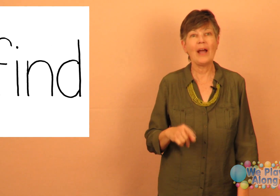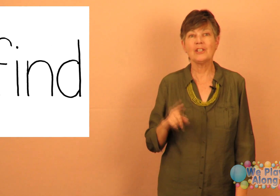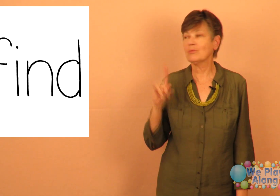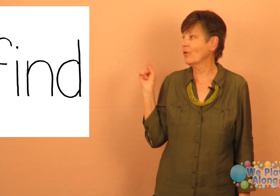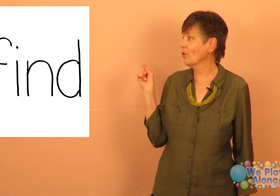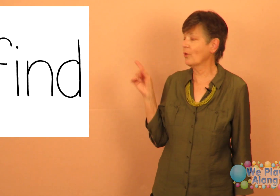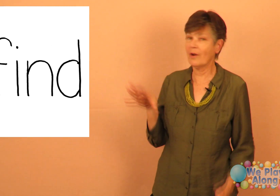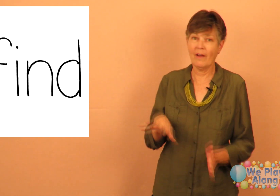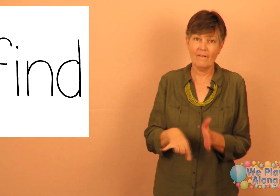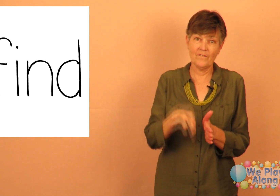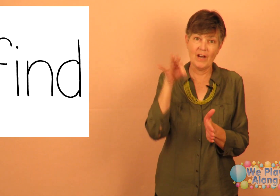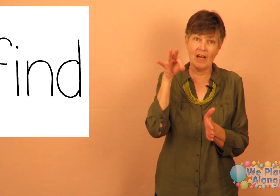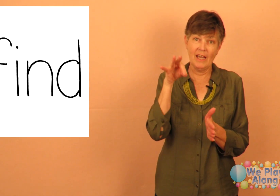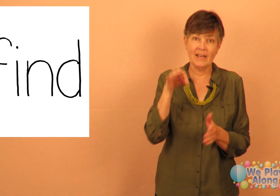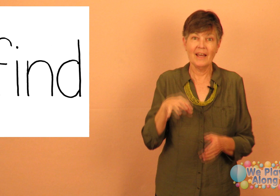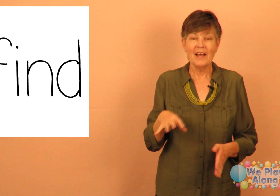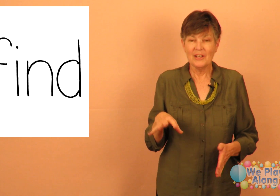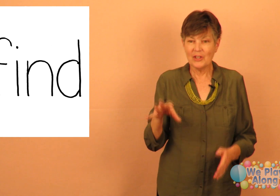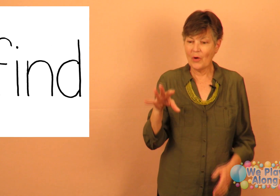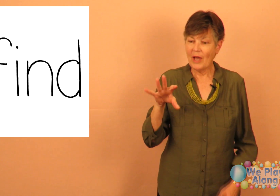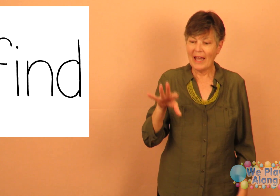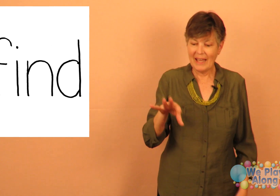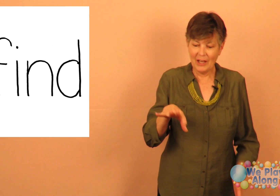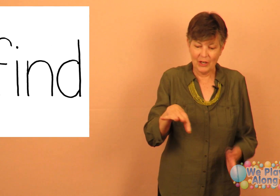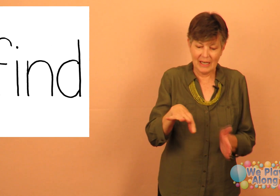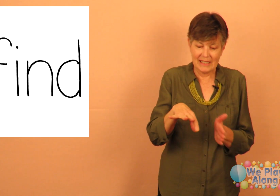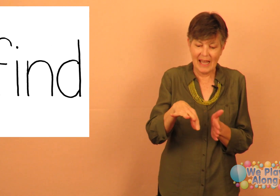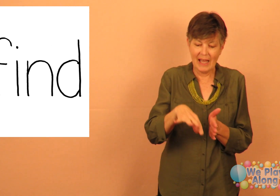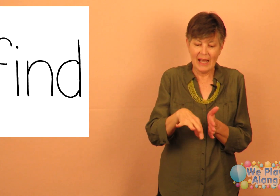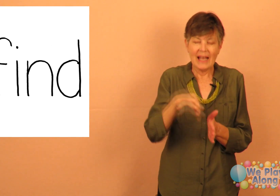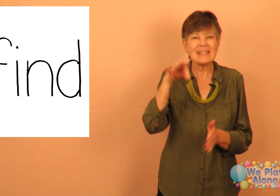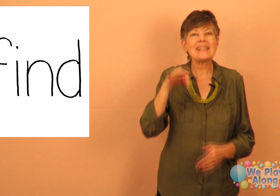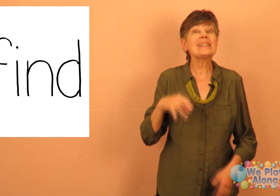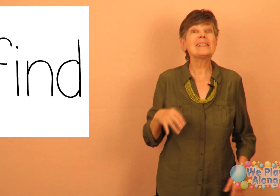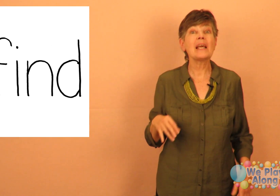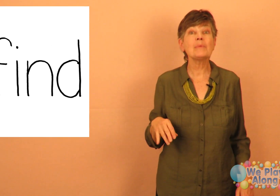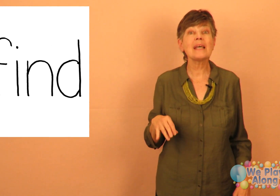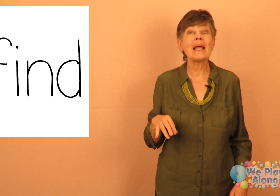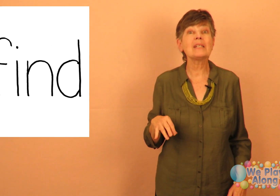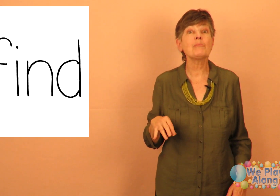just wrote the word find so again you're going to take that's the same sign as